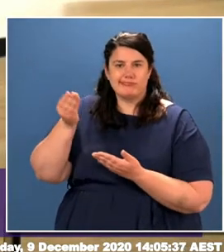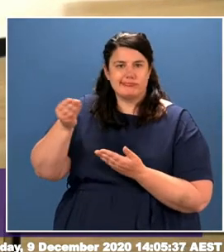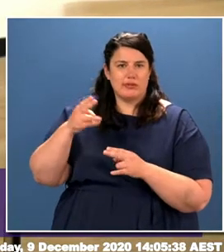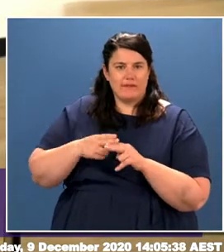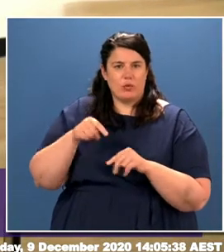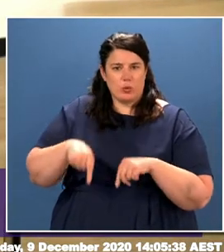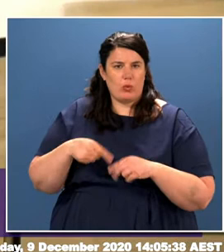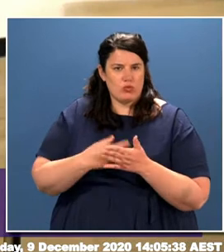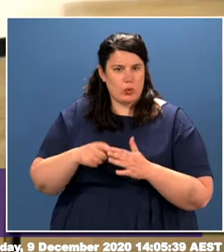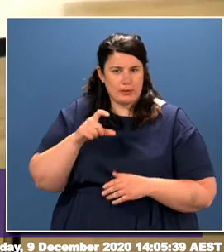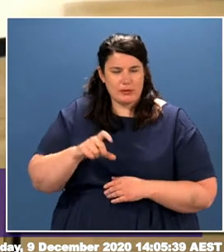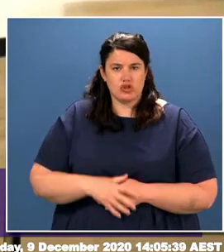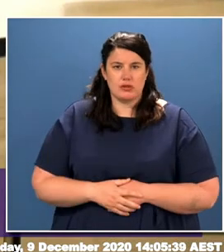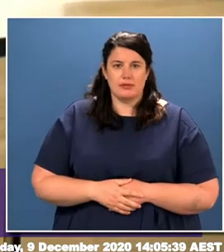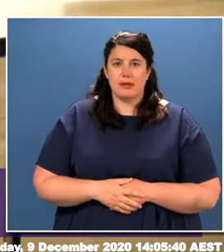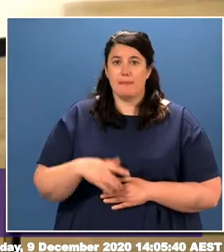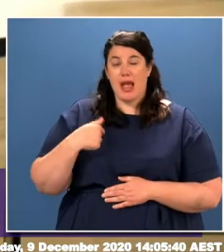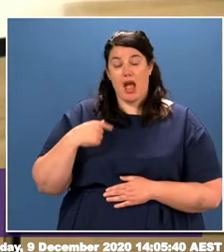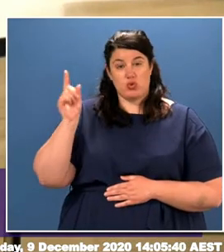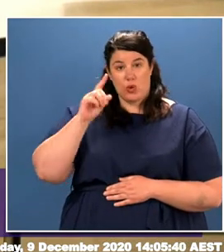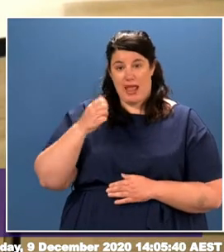But for the purpose of today, there was an outline of evidence